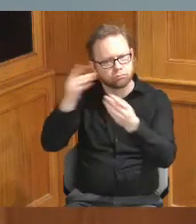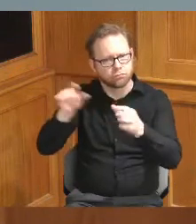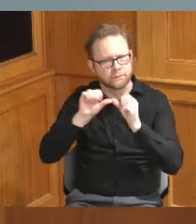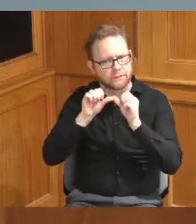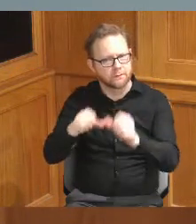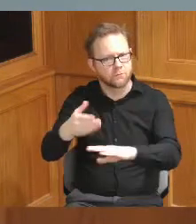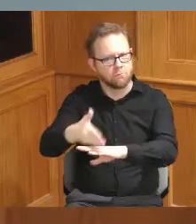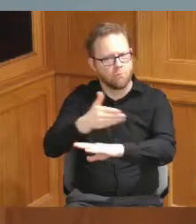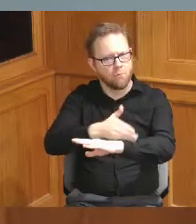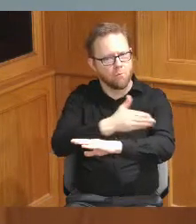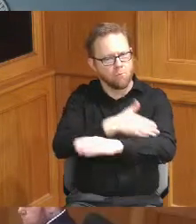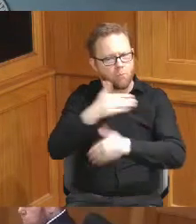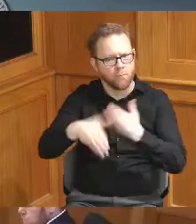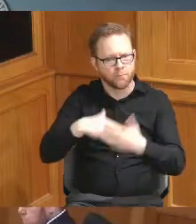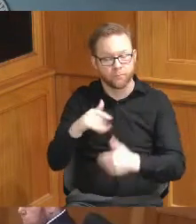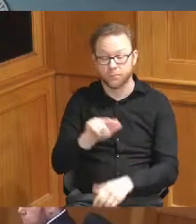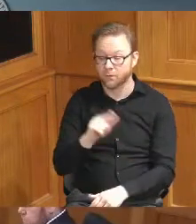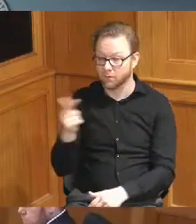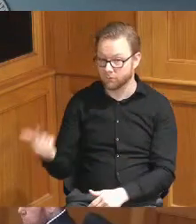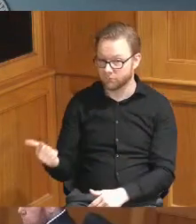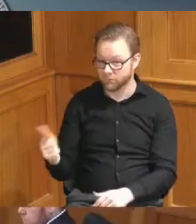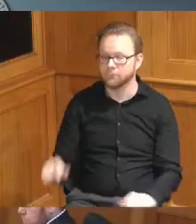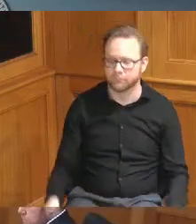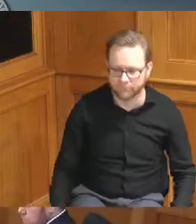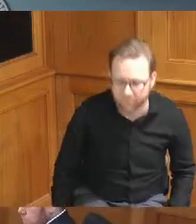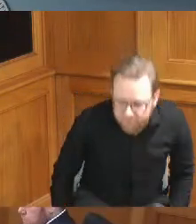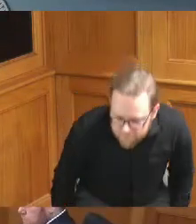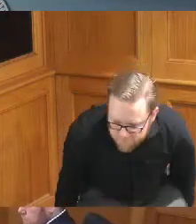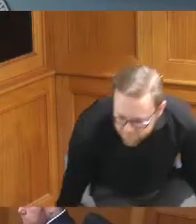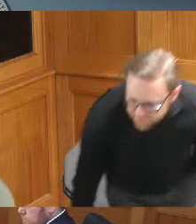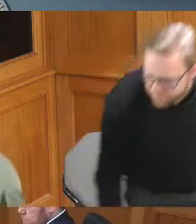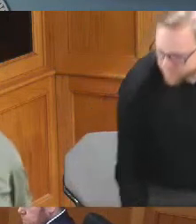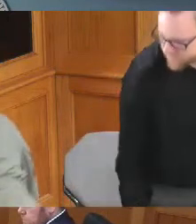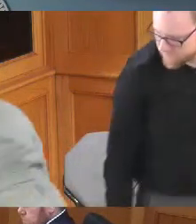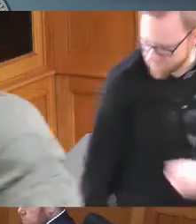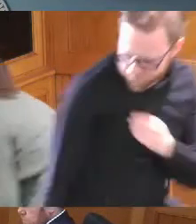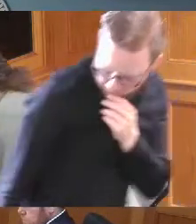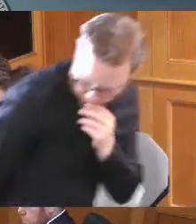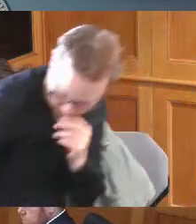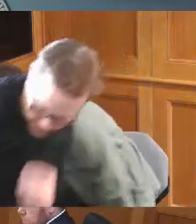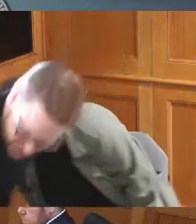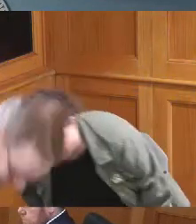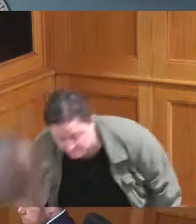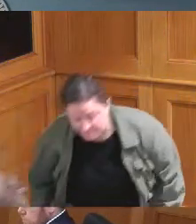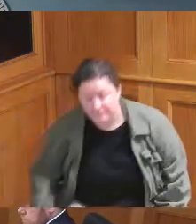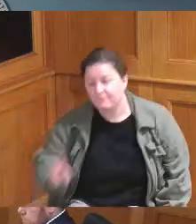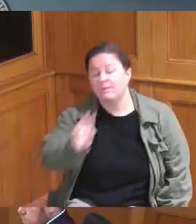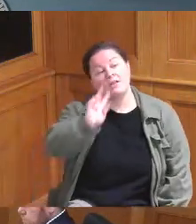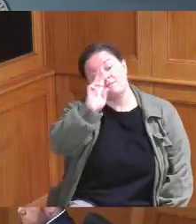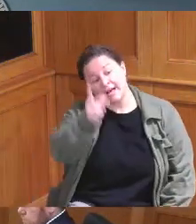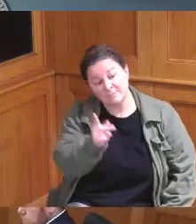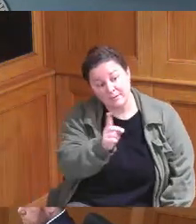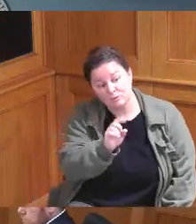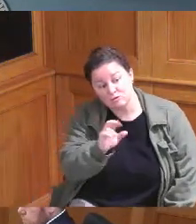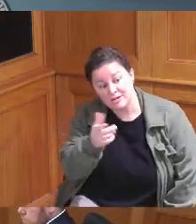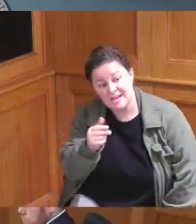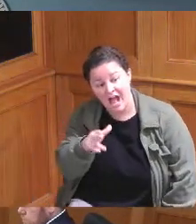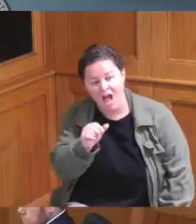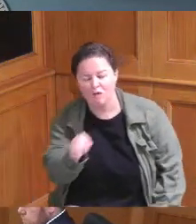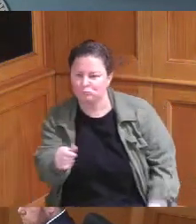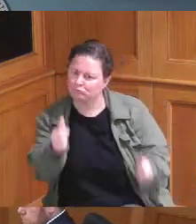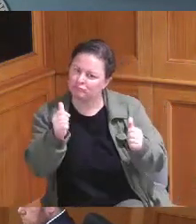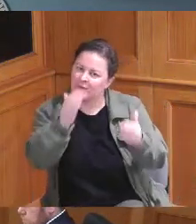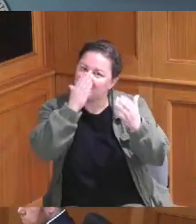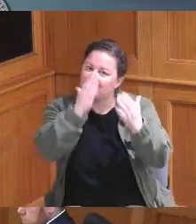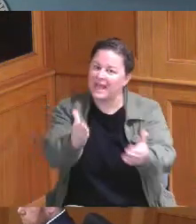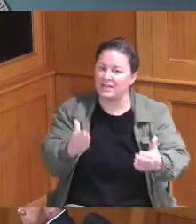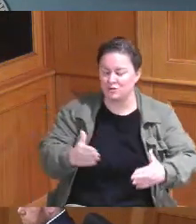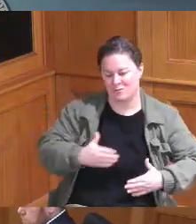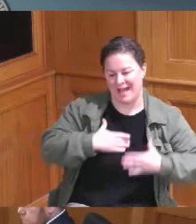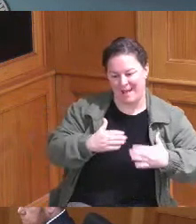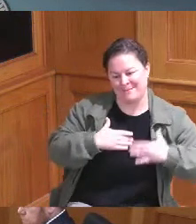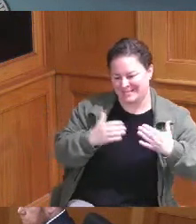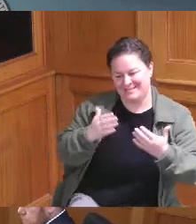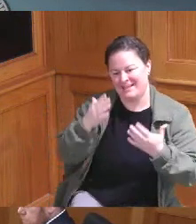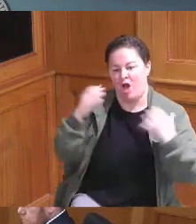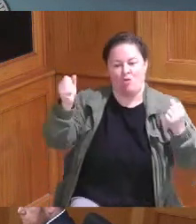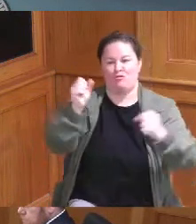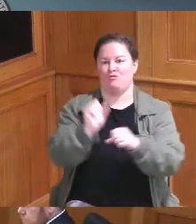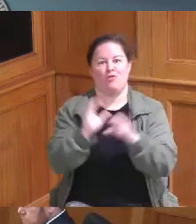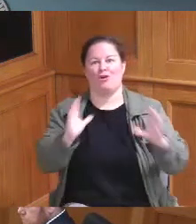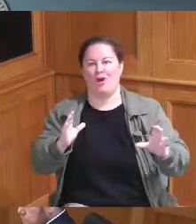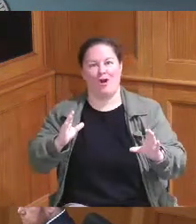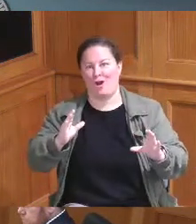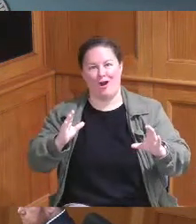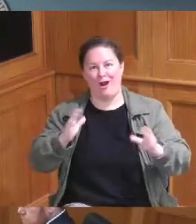thank you Vice President Driehaus thank you happy Health worker appreciation week month week I think